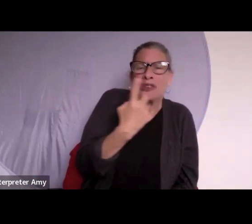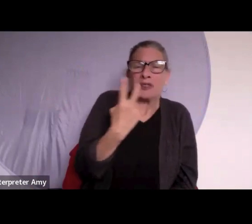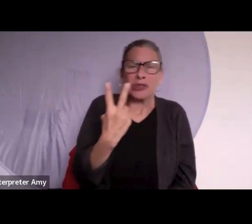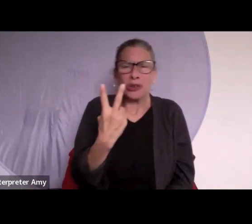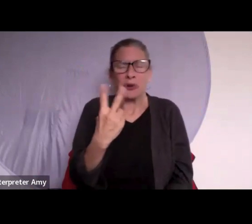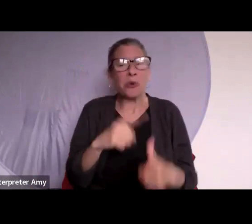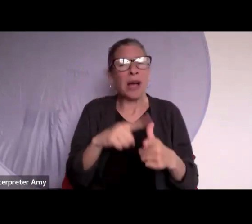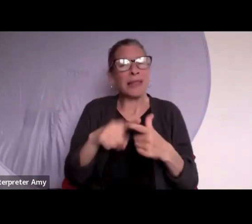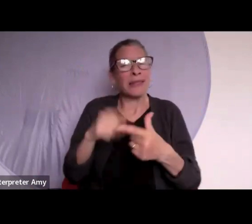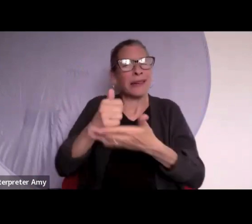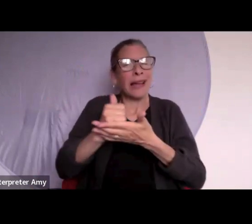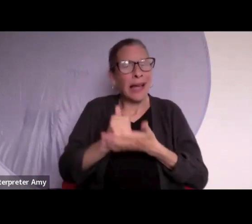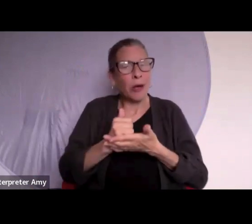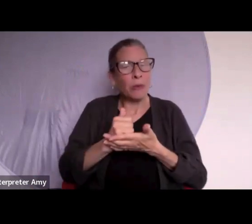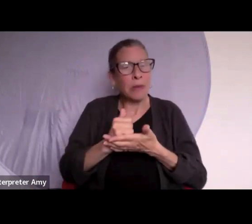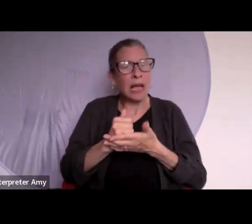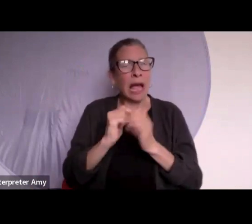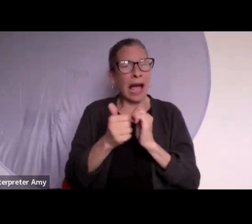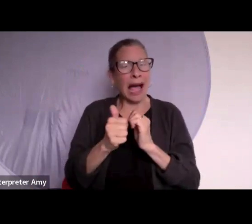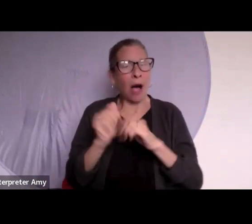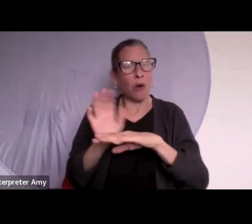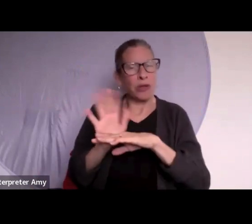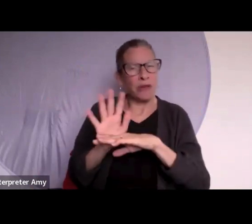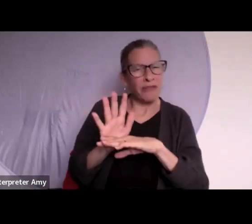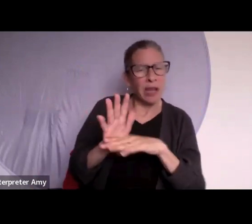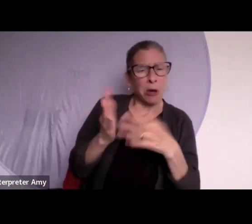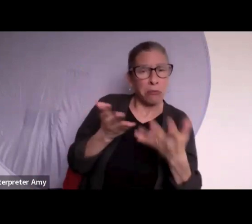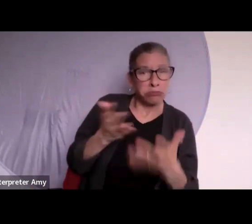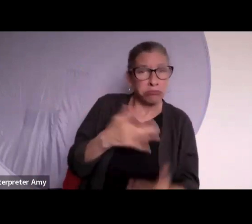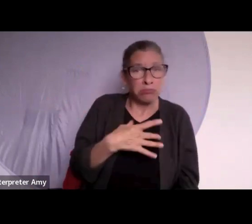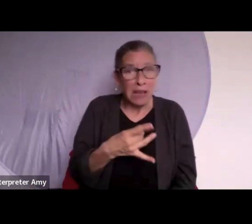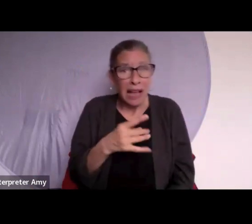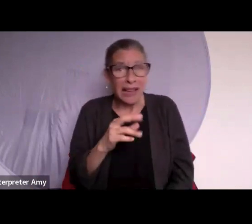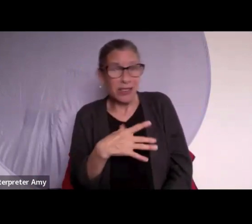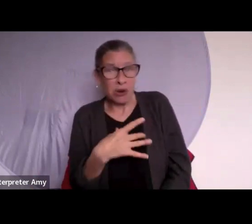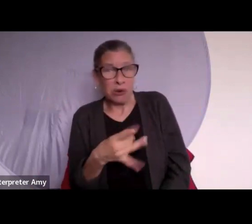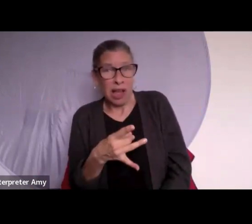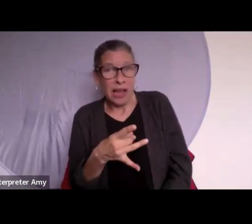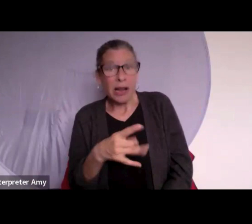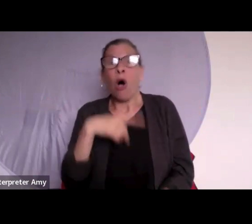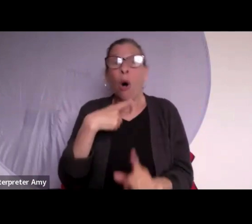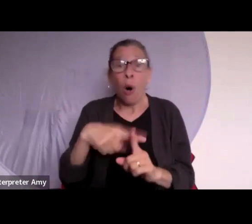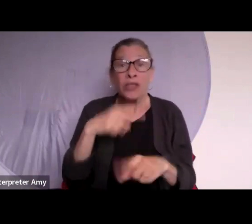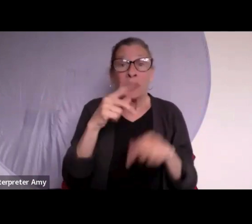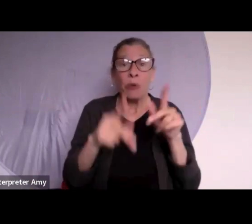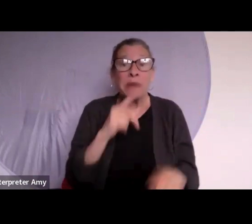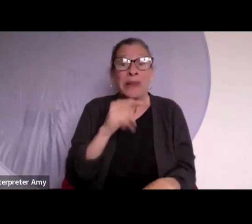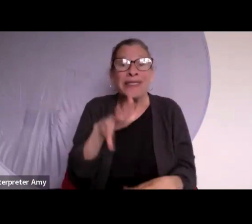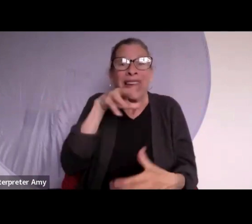of see how this films responding. We love people who are also not from the film industry. So it's not just us